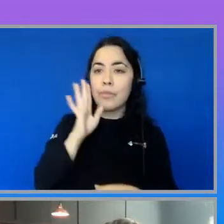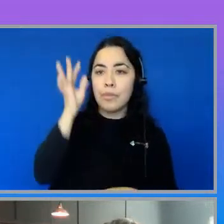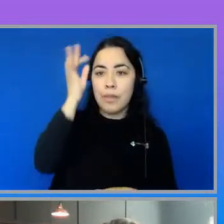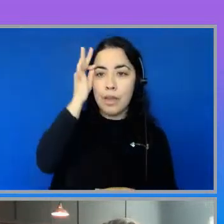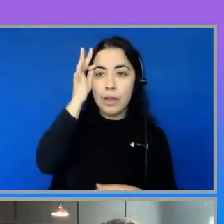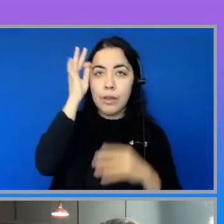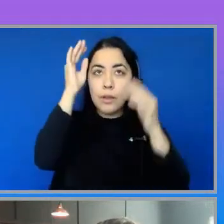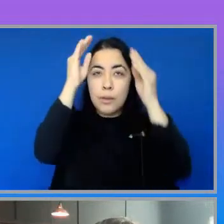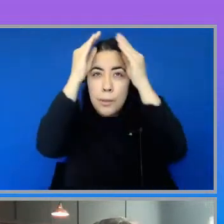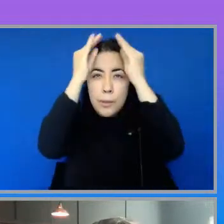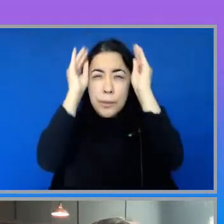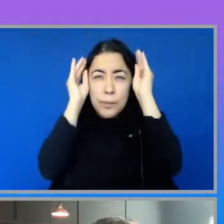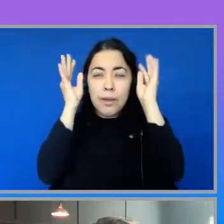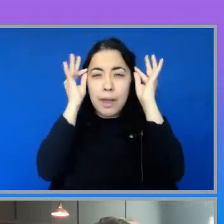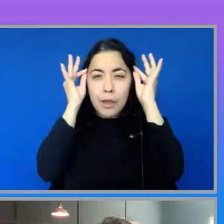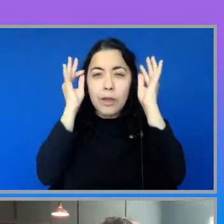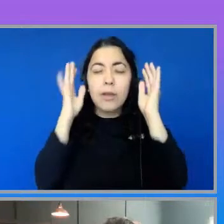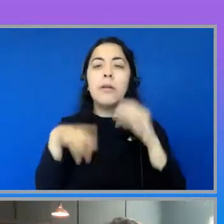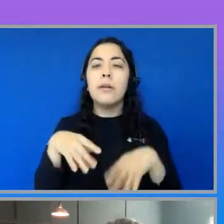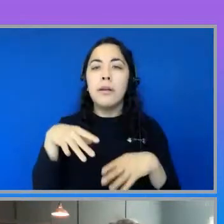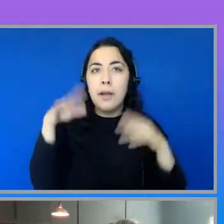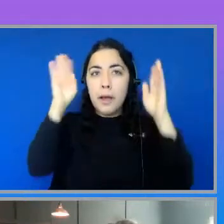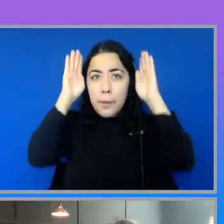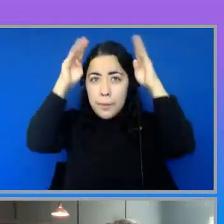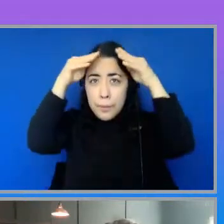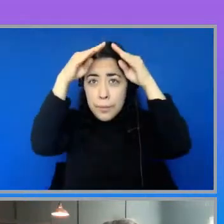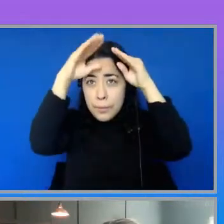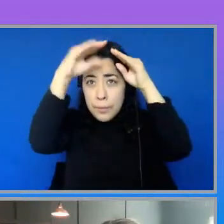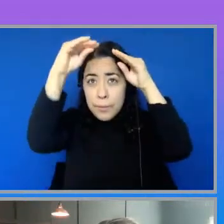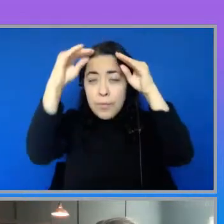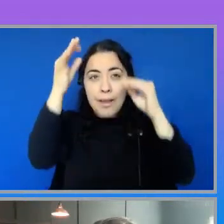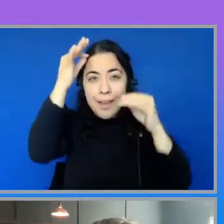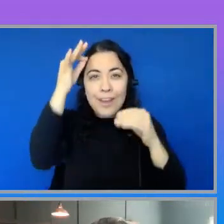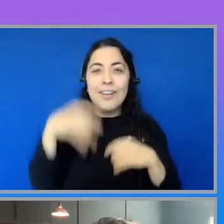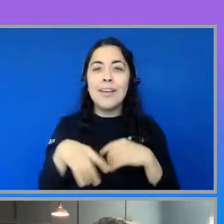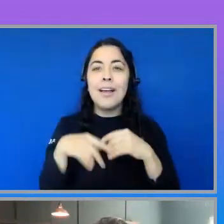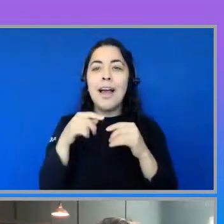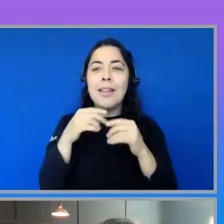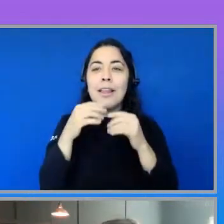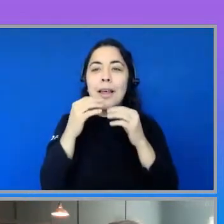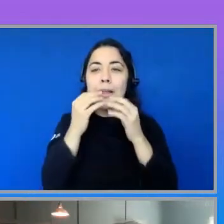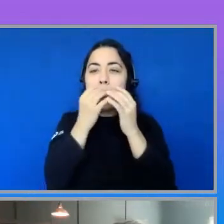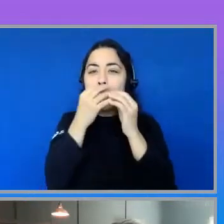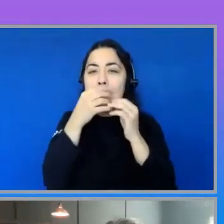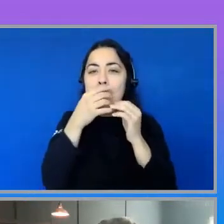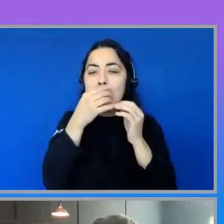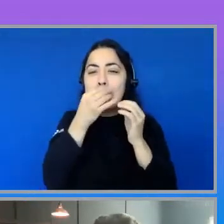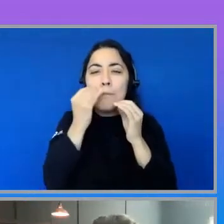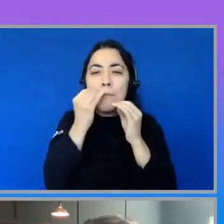that's short on the sides and long on top, and a scruffy short beard. Currently, I'm sitting in my home office and I'm not going